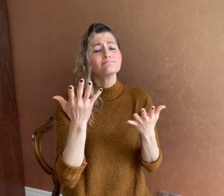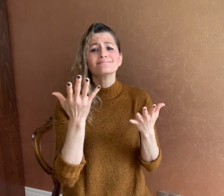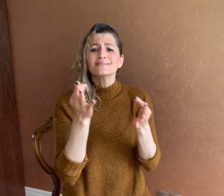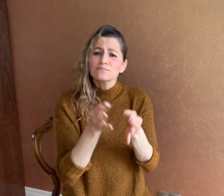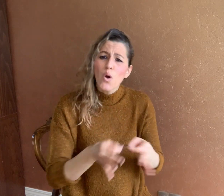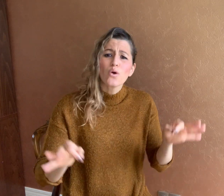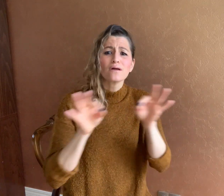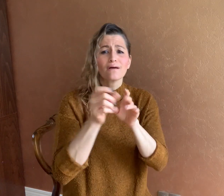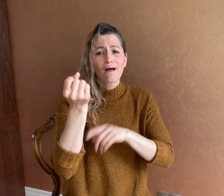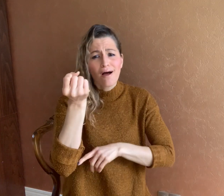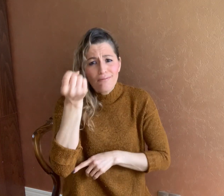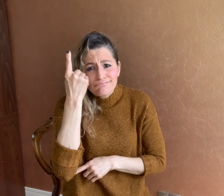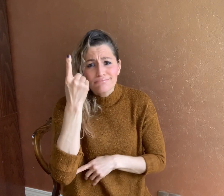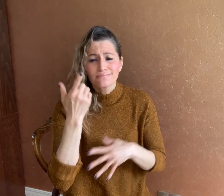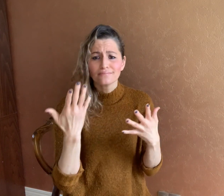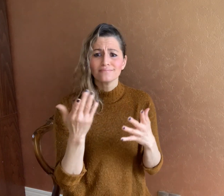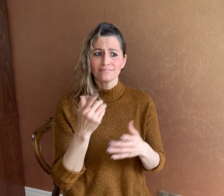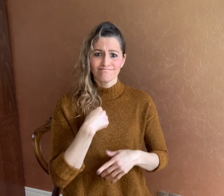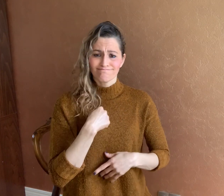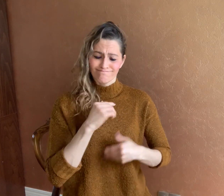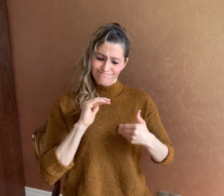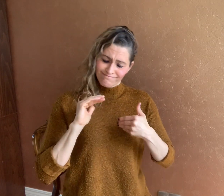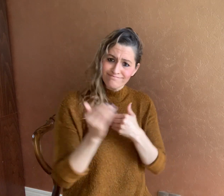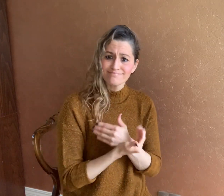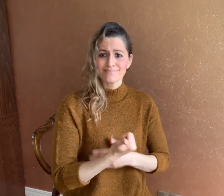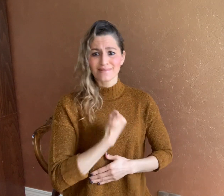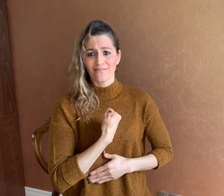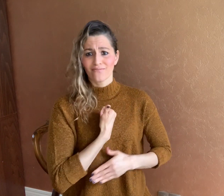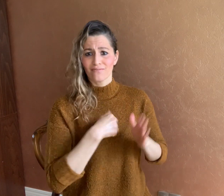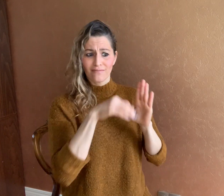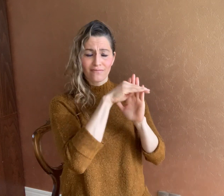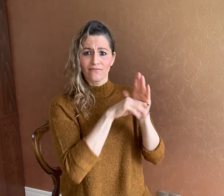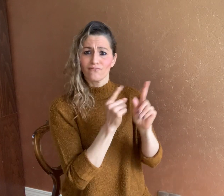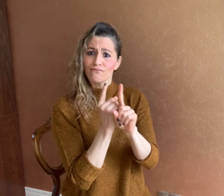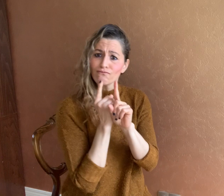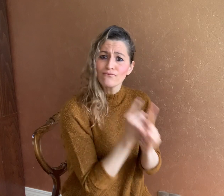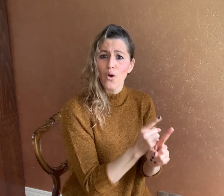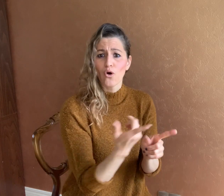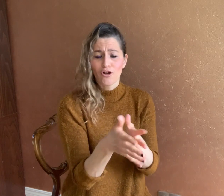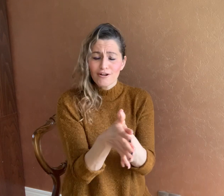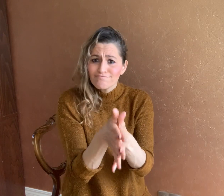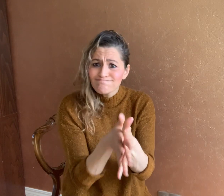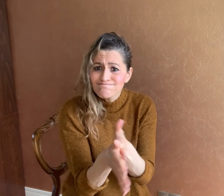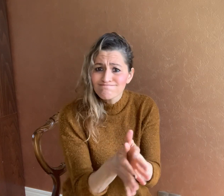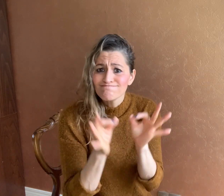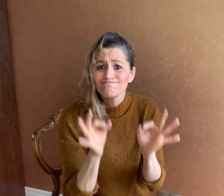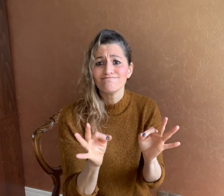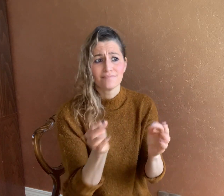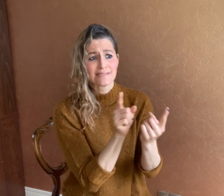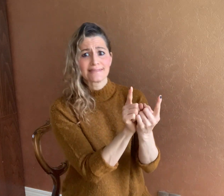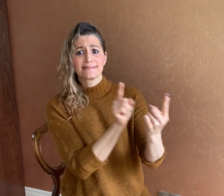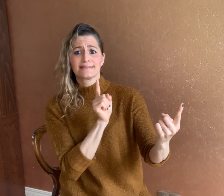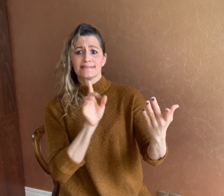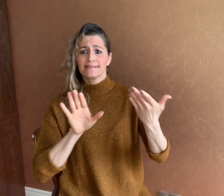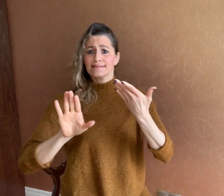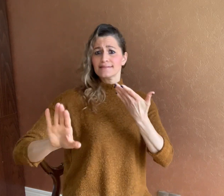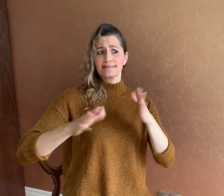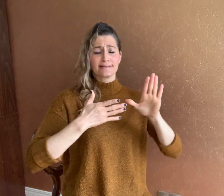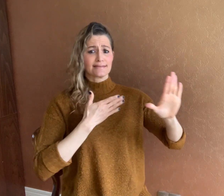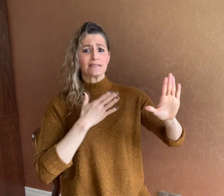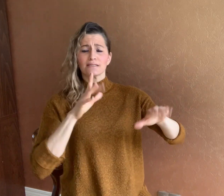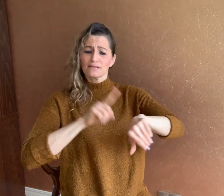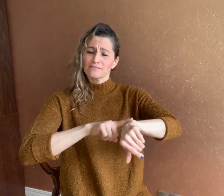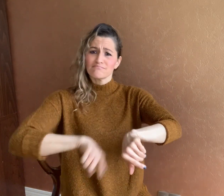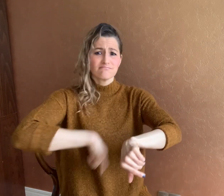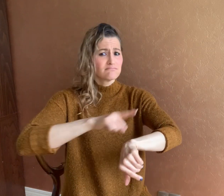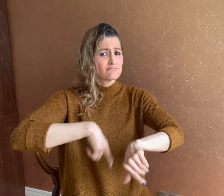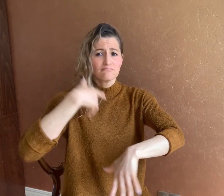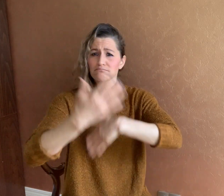The general idea is to play safe, wash hands and social distance